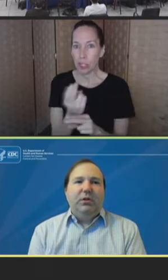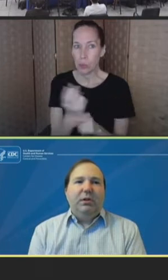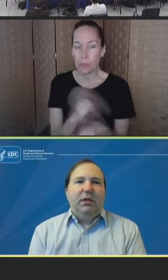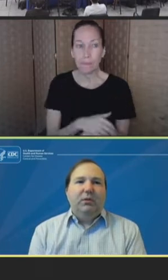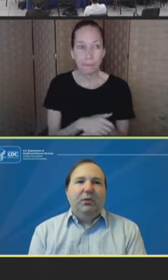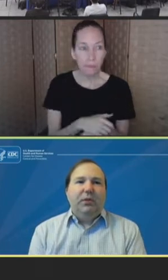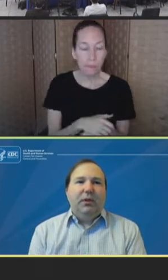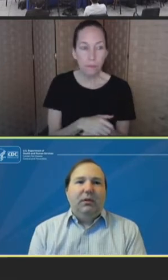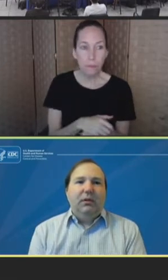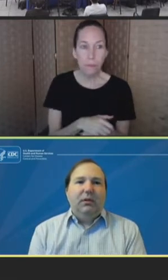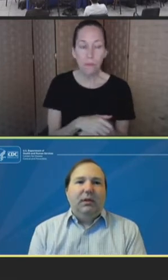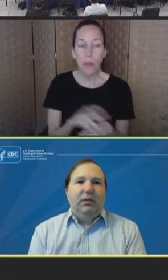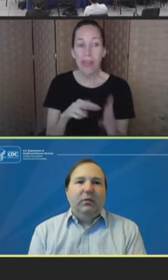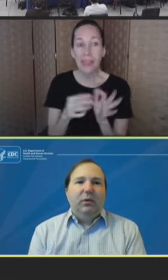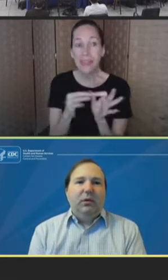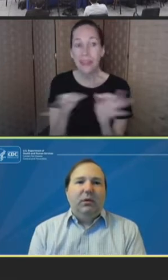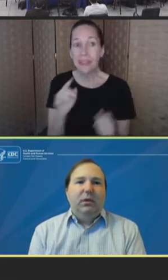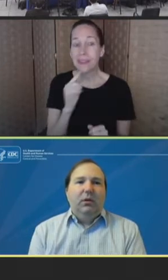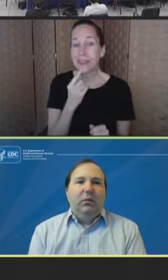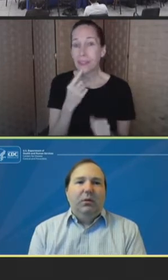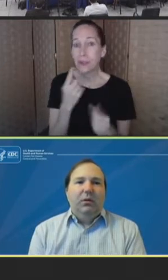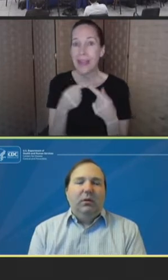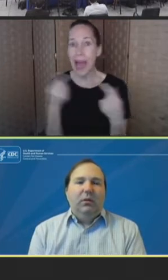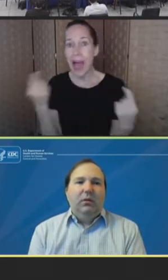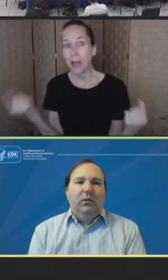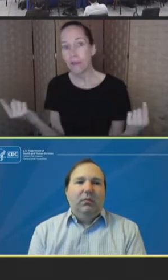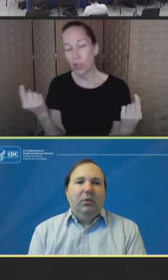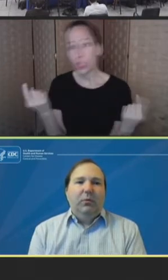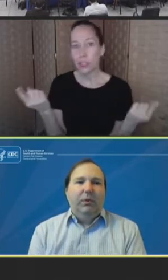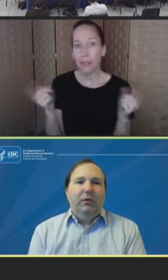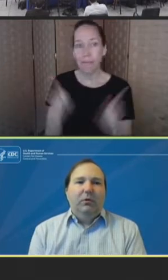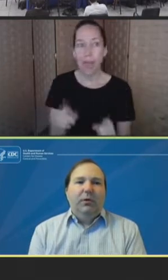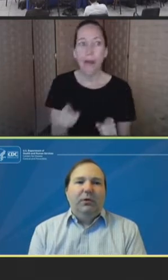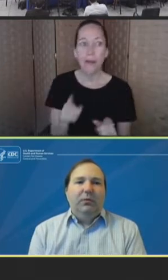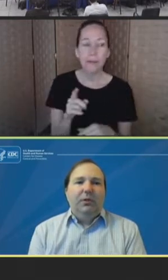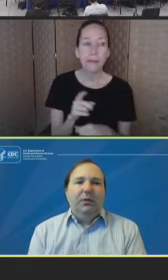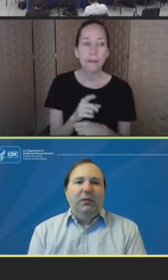"serious adverse event" is the standard one that we use under regulatory circumstances.